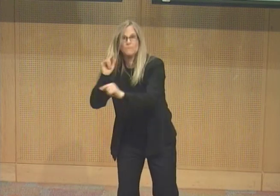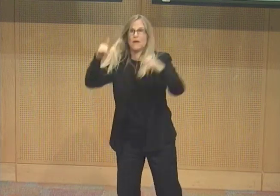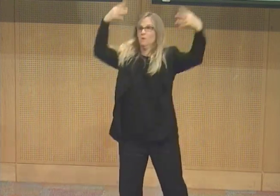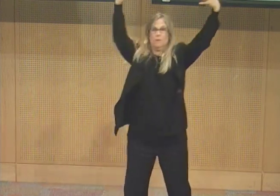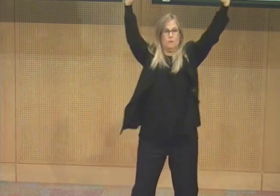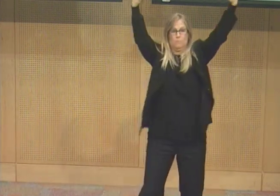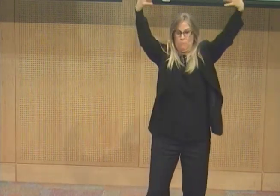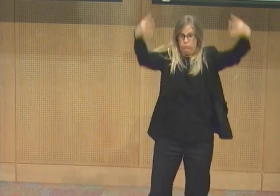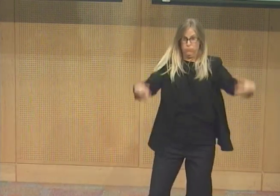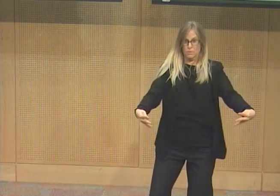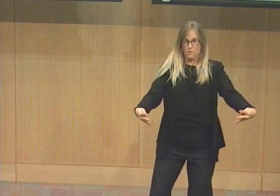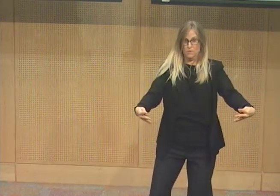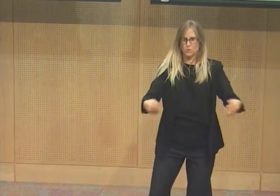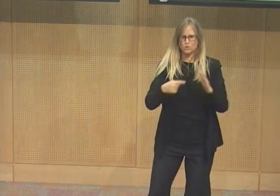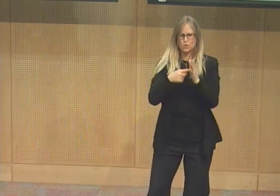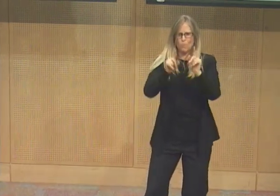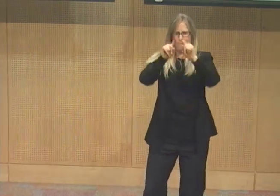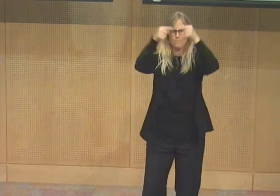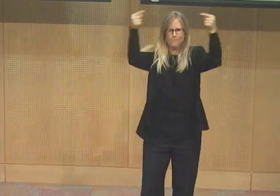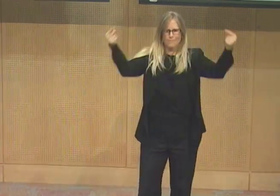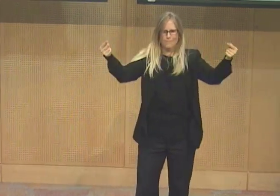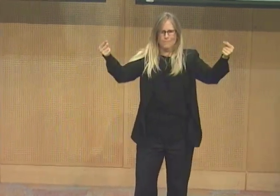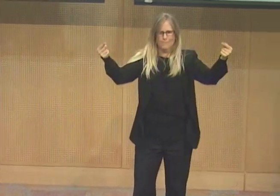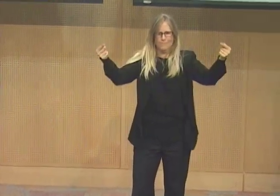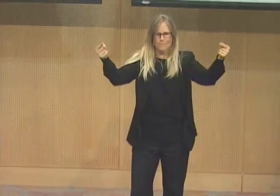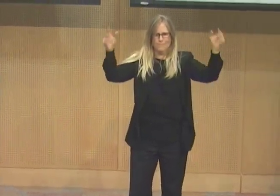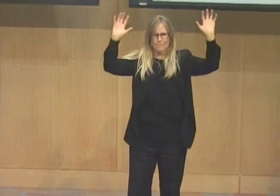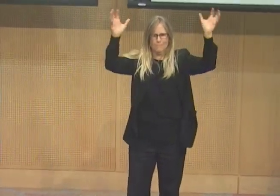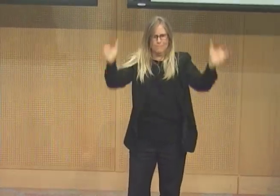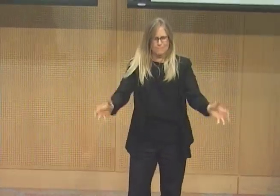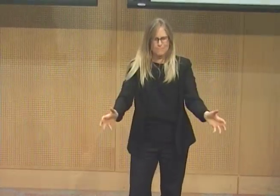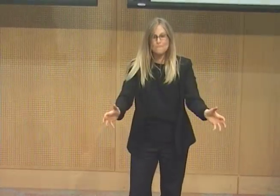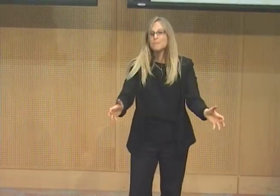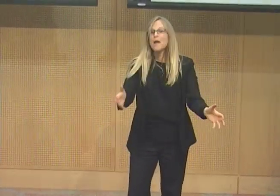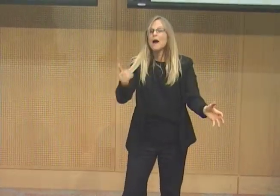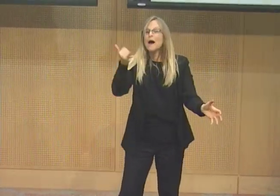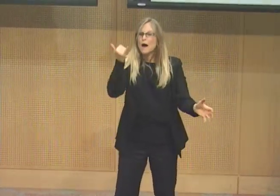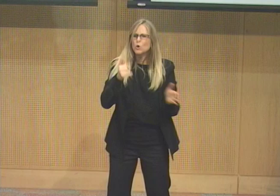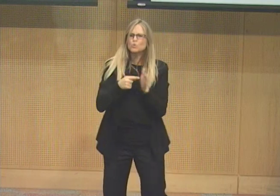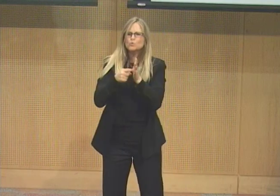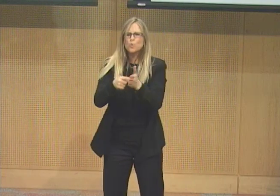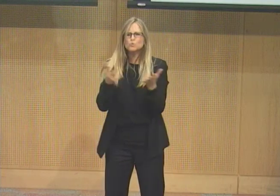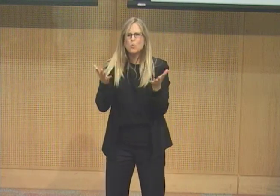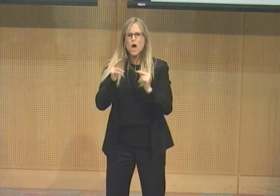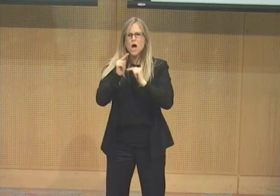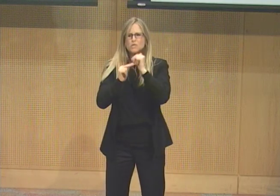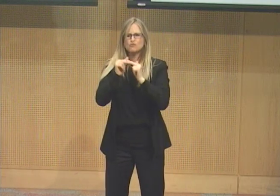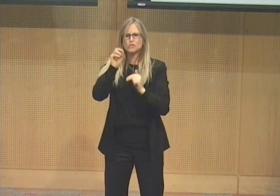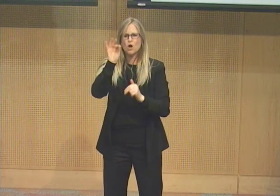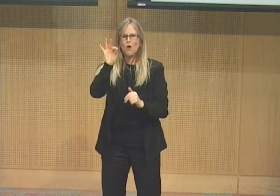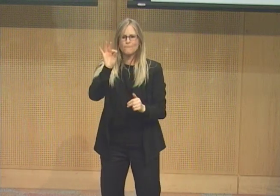not hearing, per se, but people who can hear-- and it's a glaring, polarizing opposition.